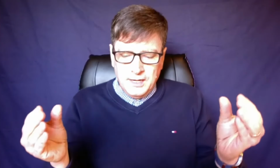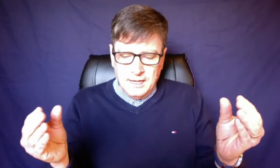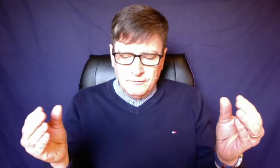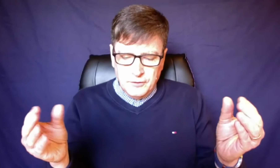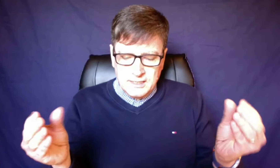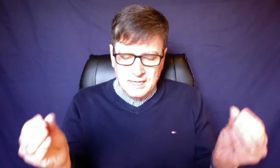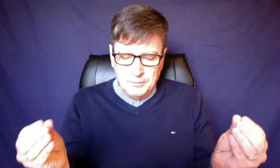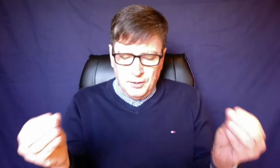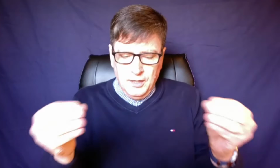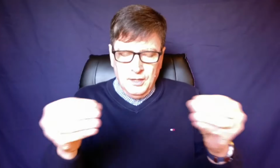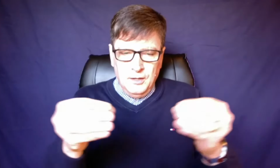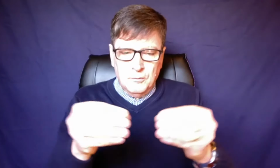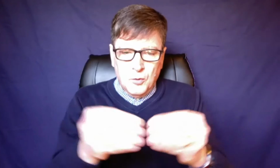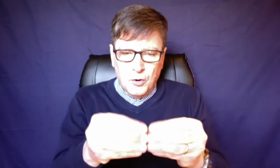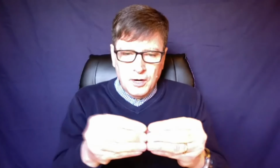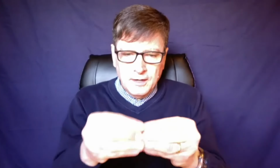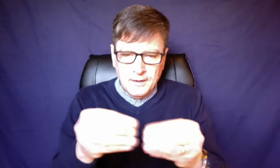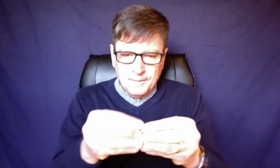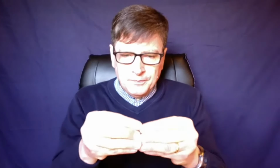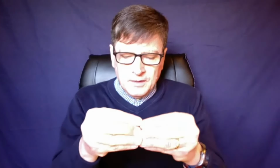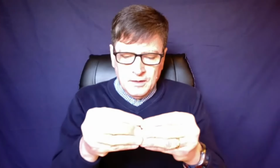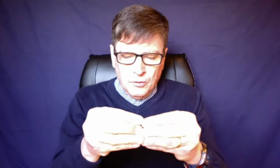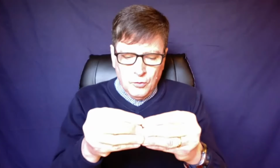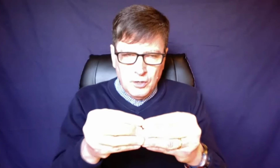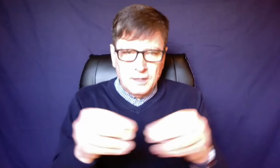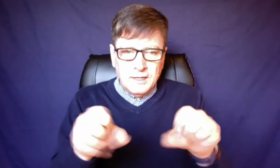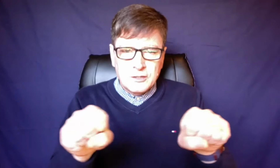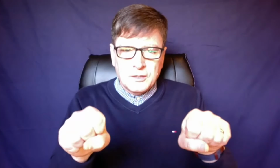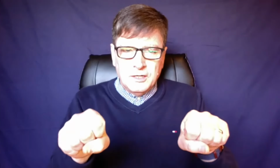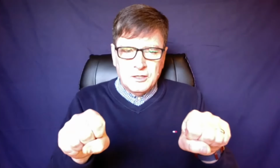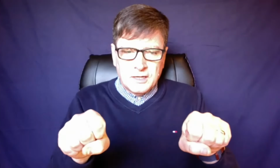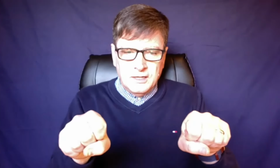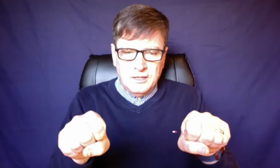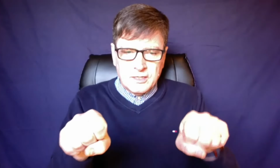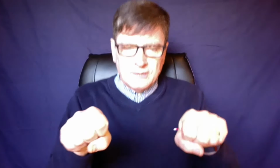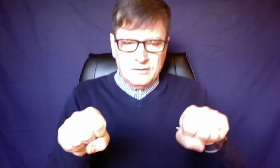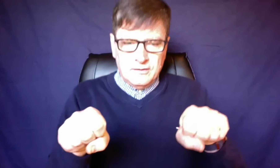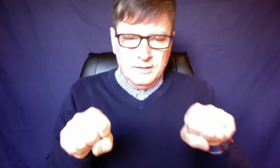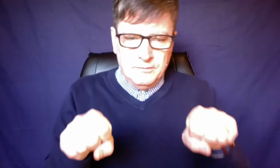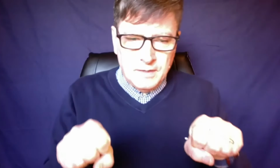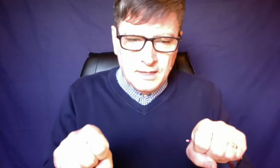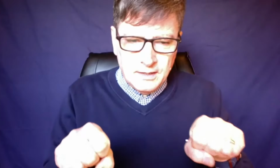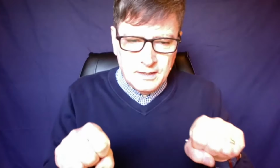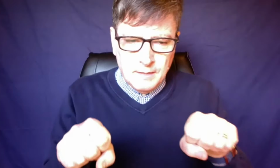center line that runs right down the center for your head and body. So